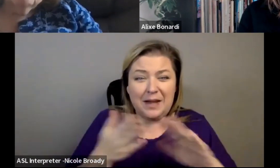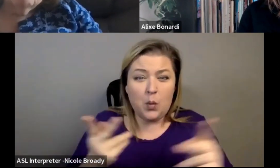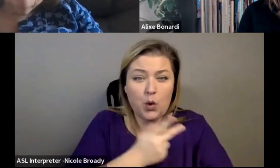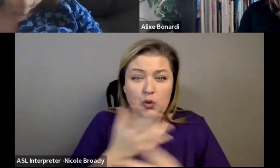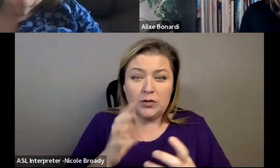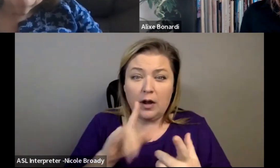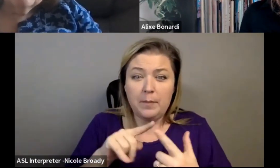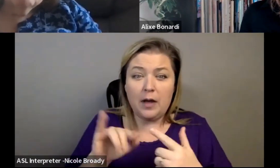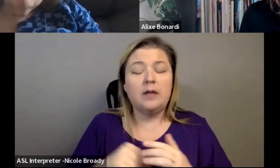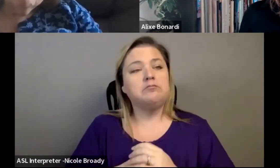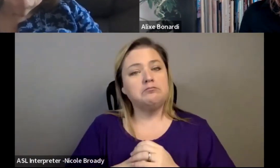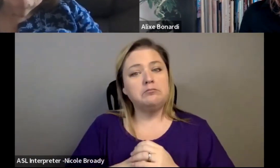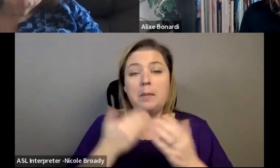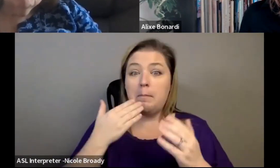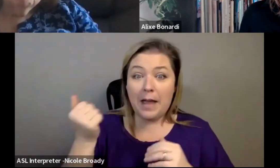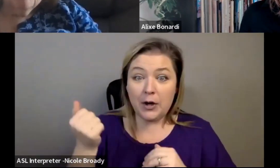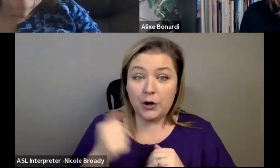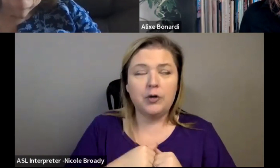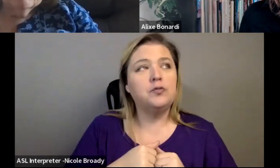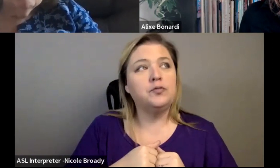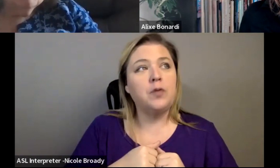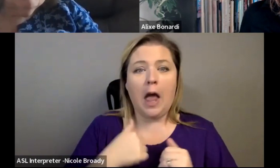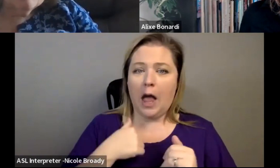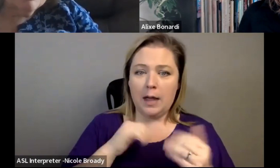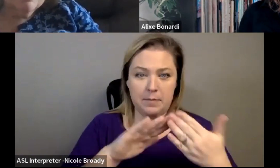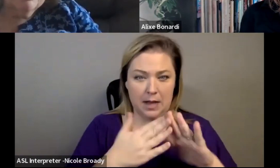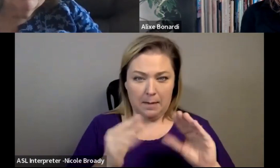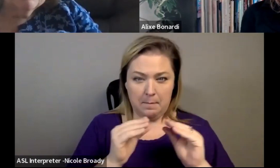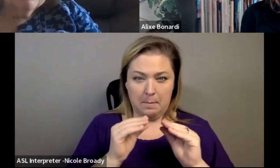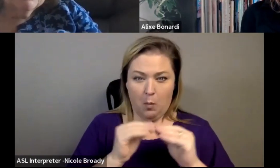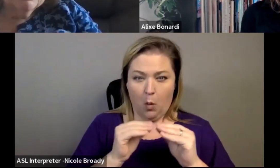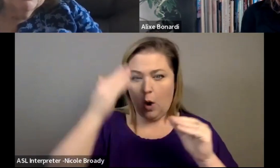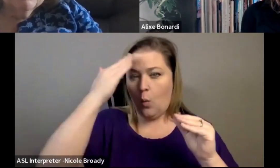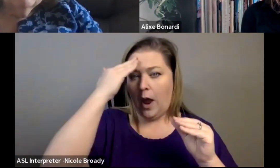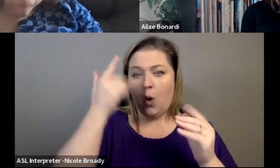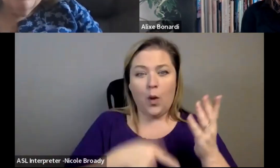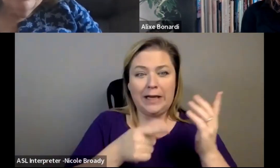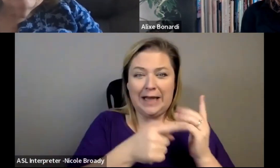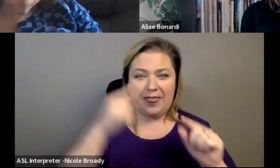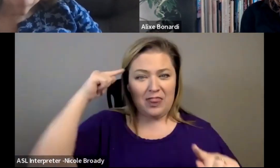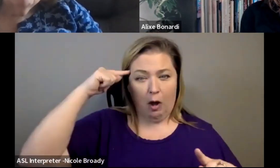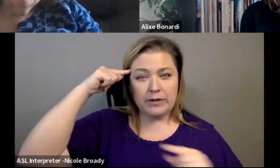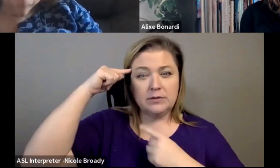that were better is that it made me more aware of what he was thinking. We had to become aware